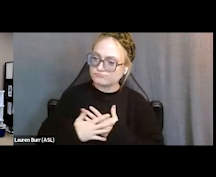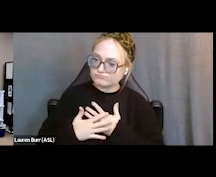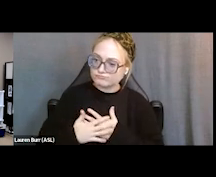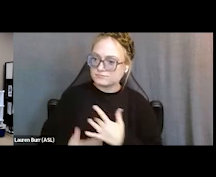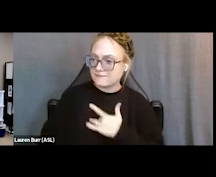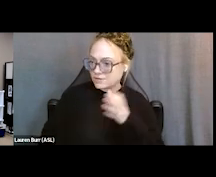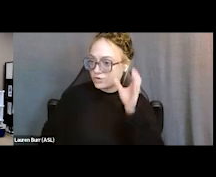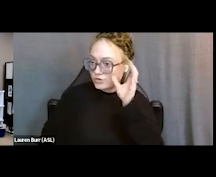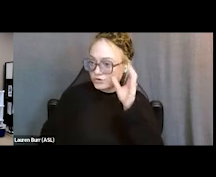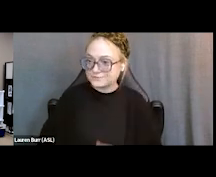Validation.